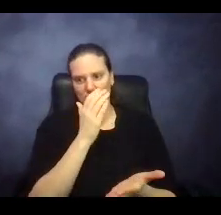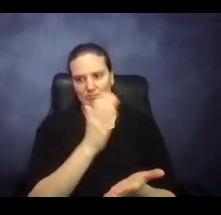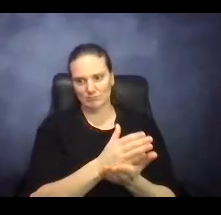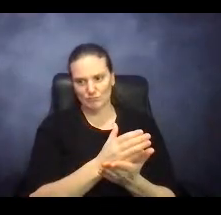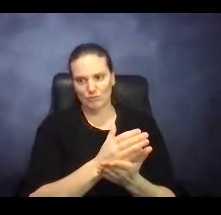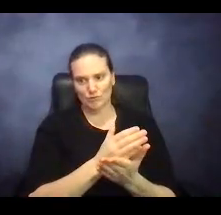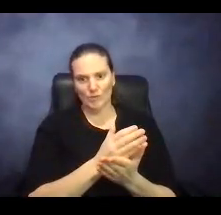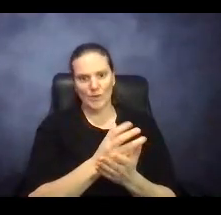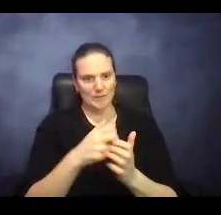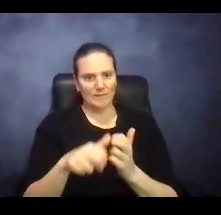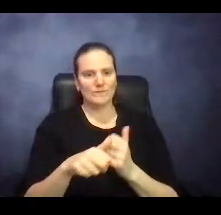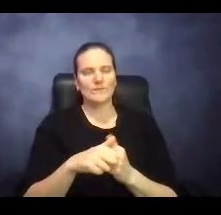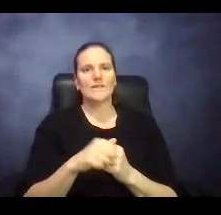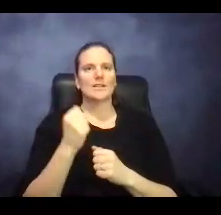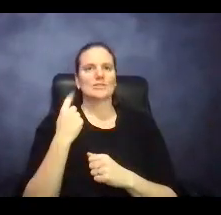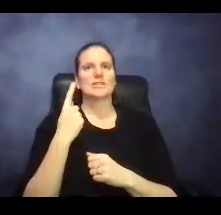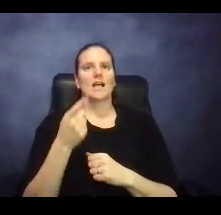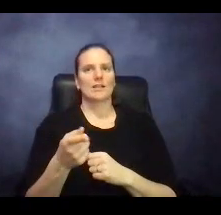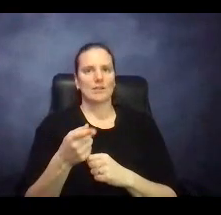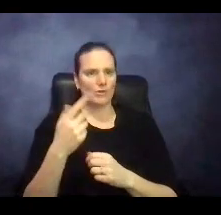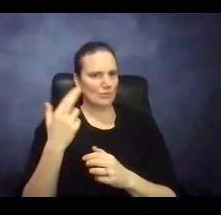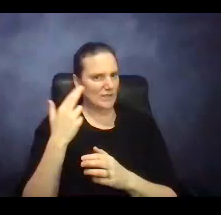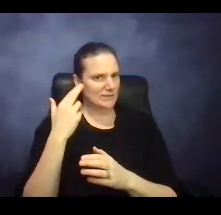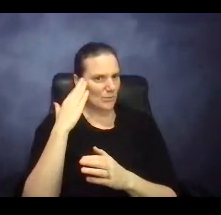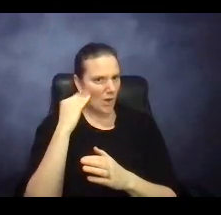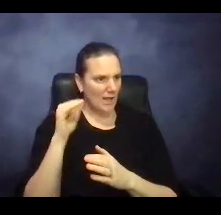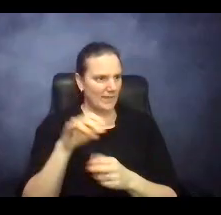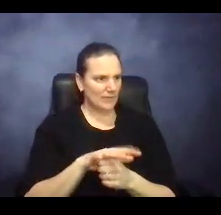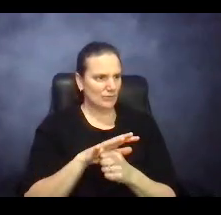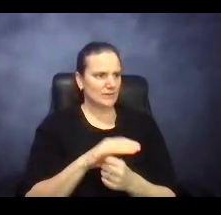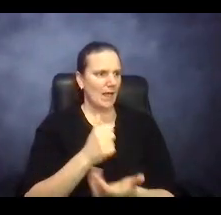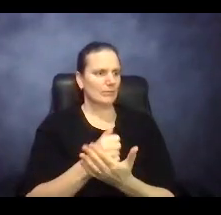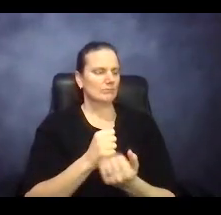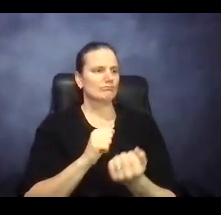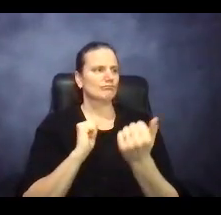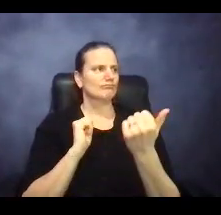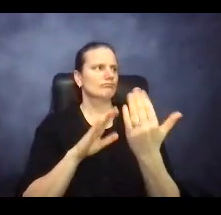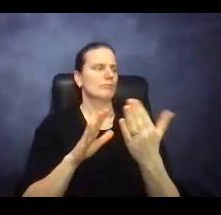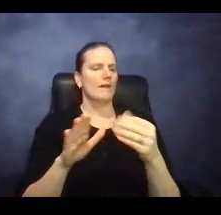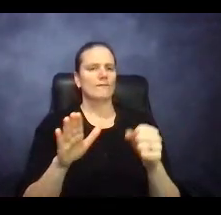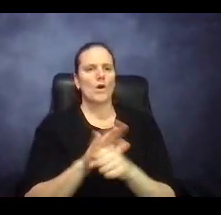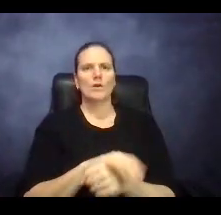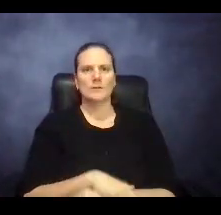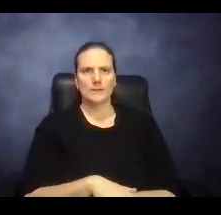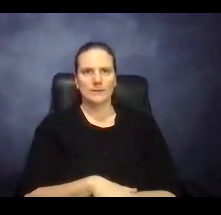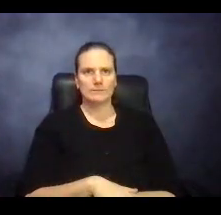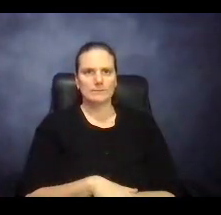Understand the root cause of your chronic stress helps you address it completely and holistically. So we don't just, supplements are great,